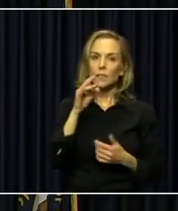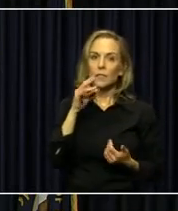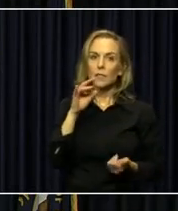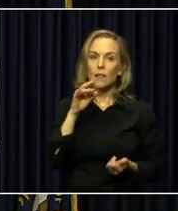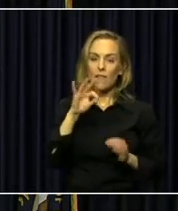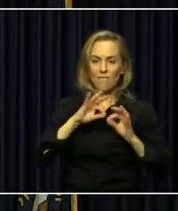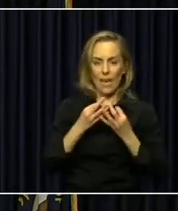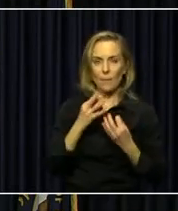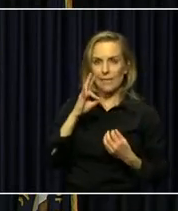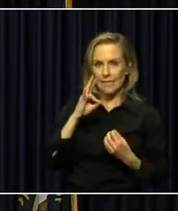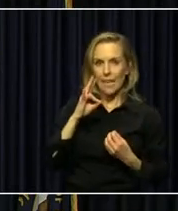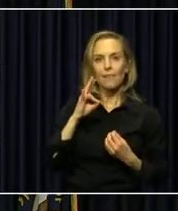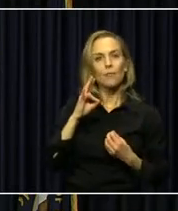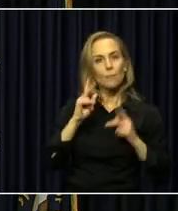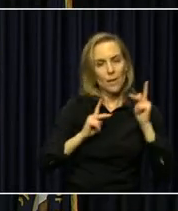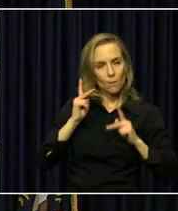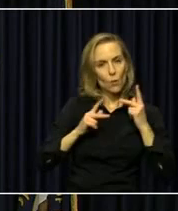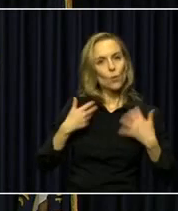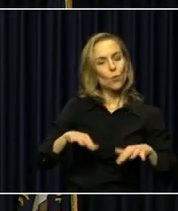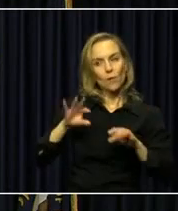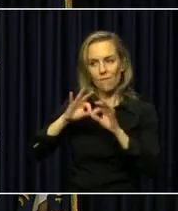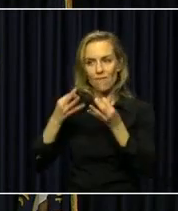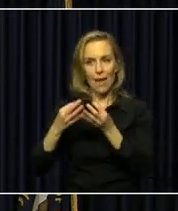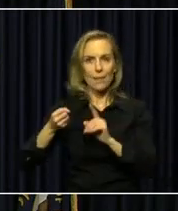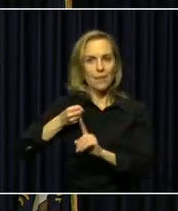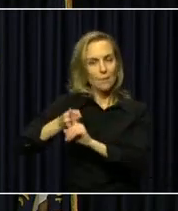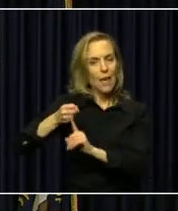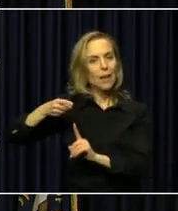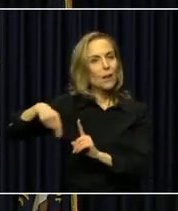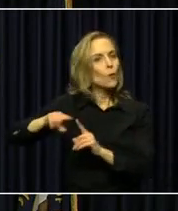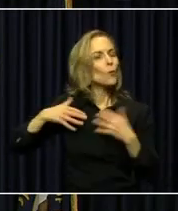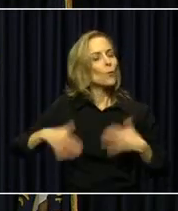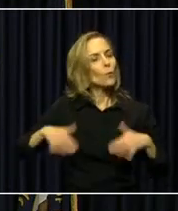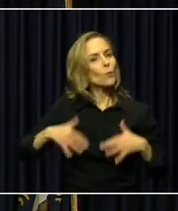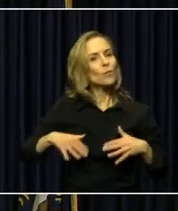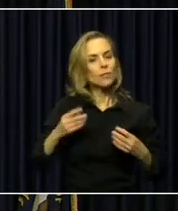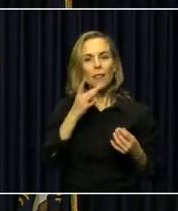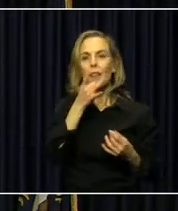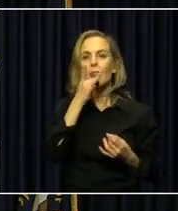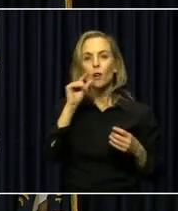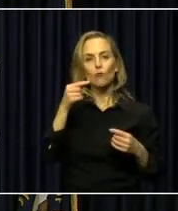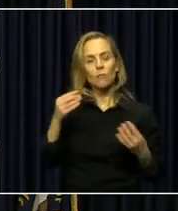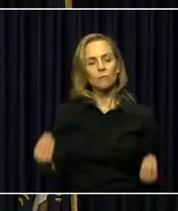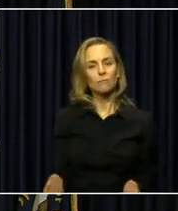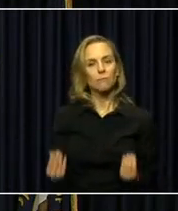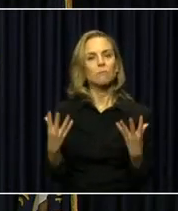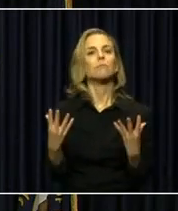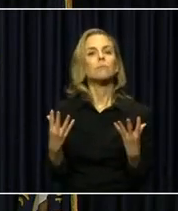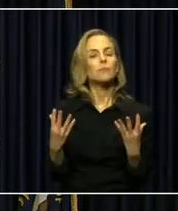ACCORDING TO HEBREWS CHAPTER 13,